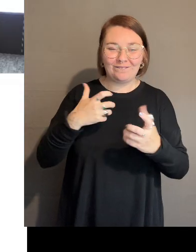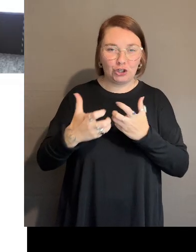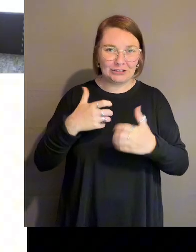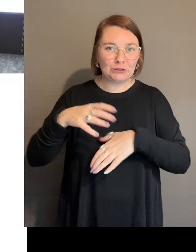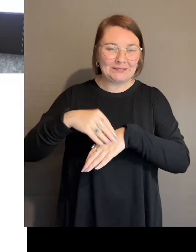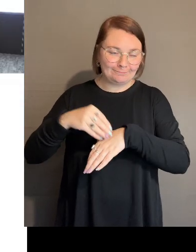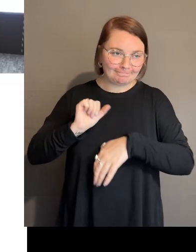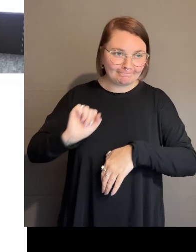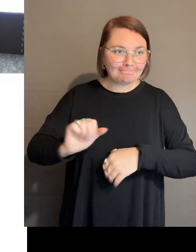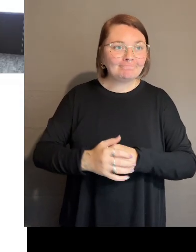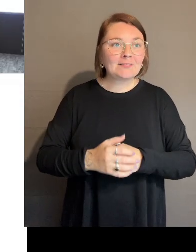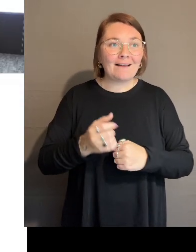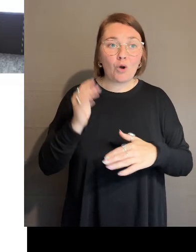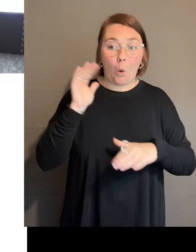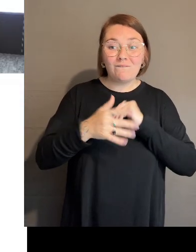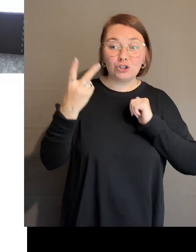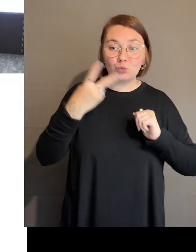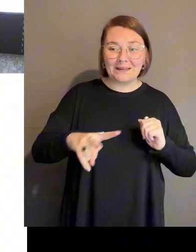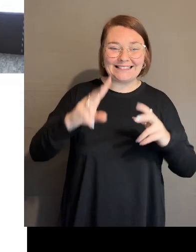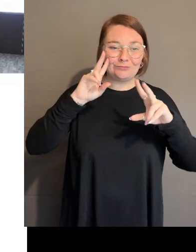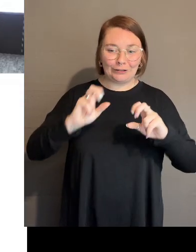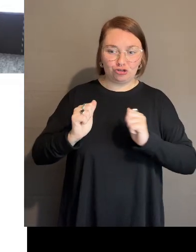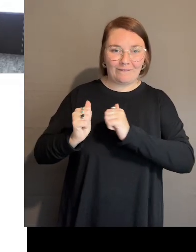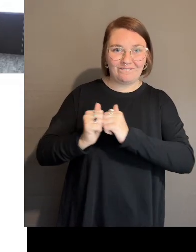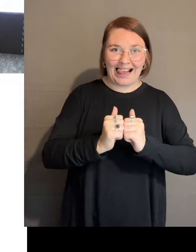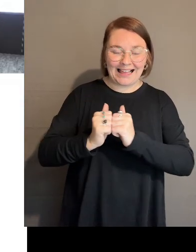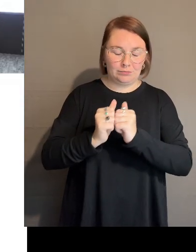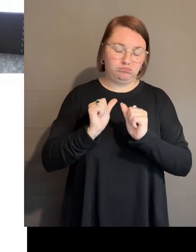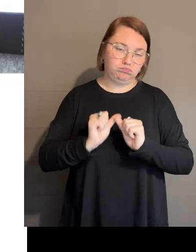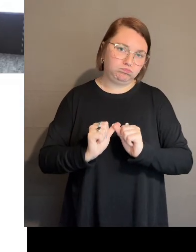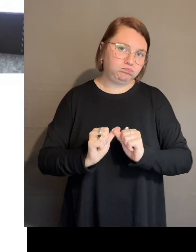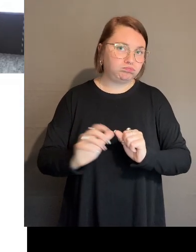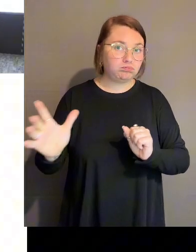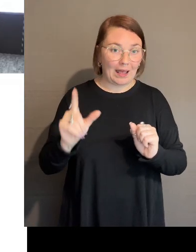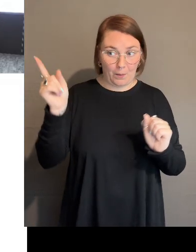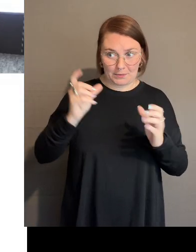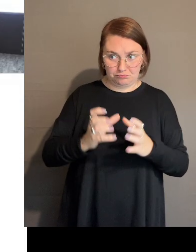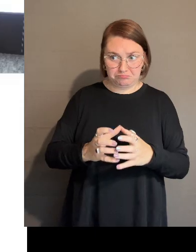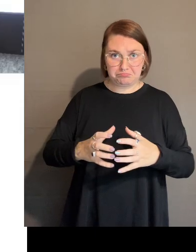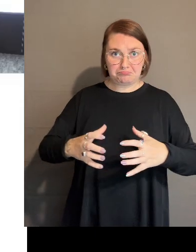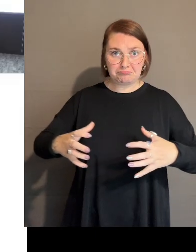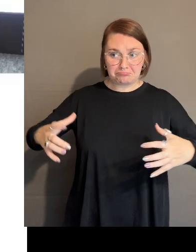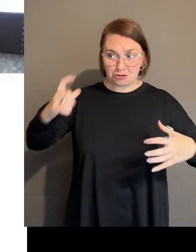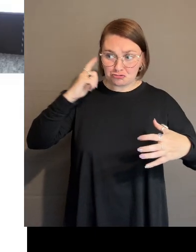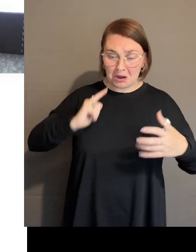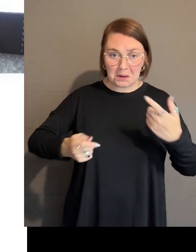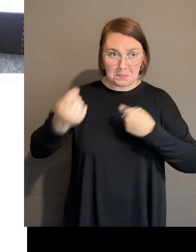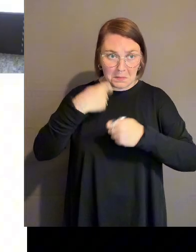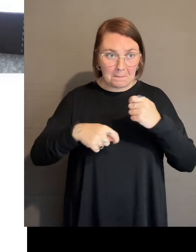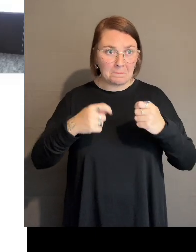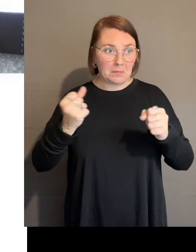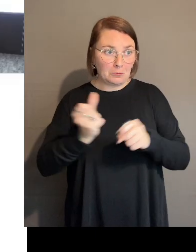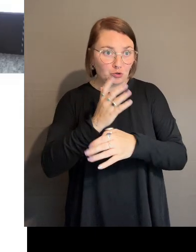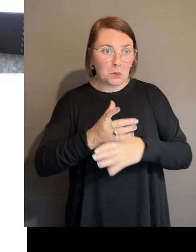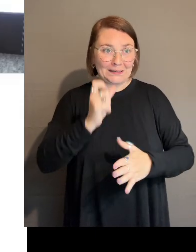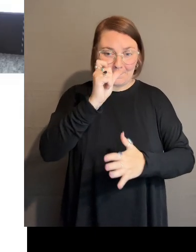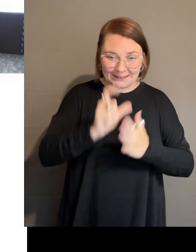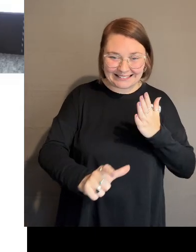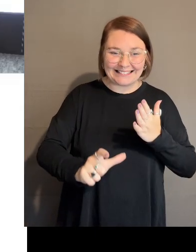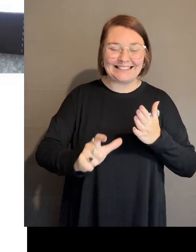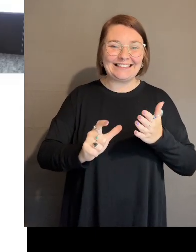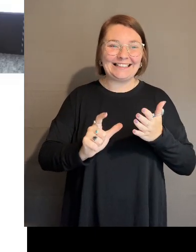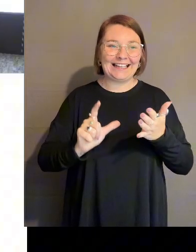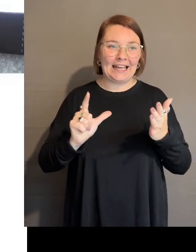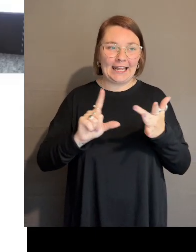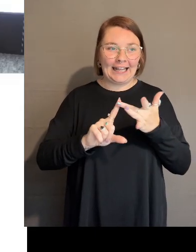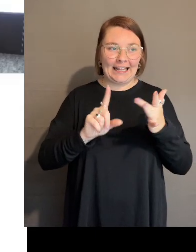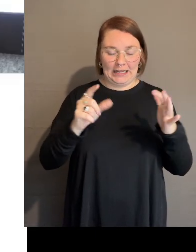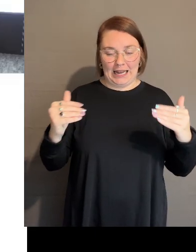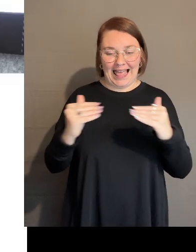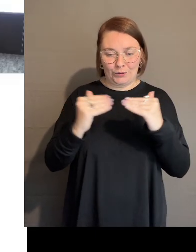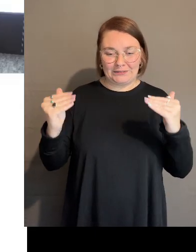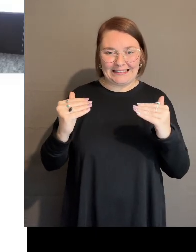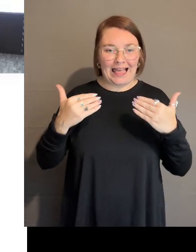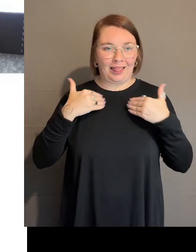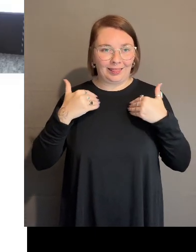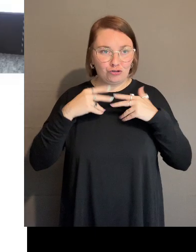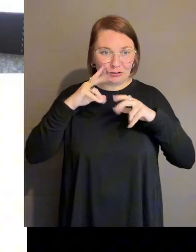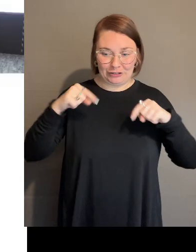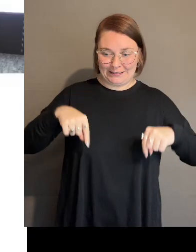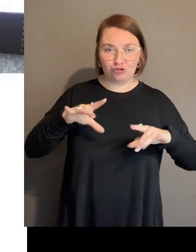And we have over 20 research affiliates as well, which is great, because we're kind of expanding, and trying to kind of bring together, disability and inequity research… health and equity research in Australia.